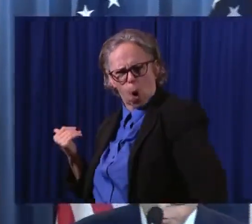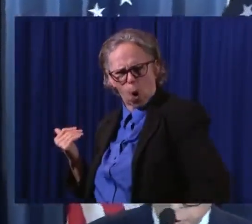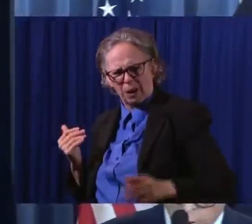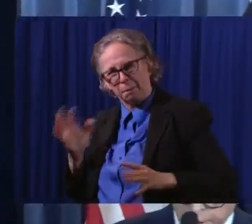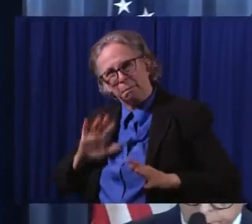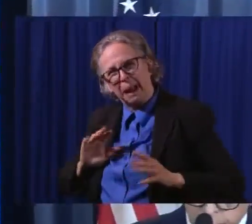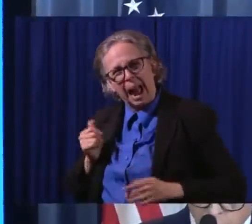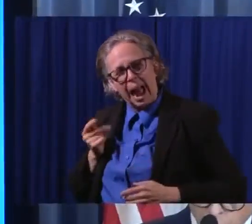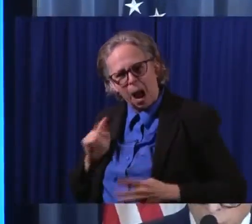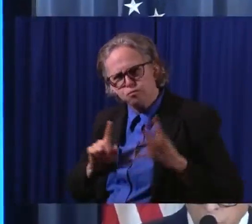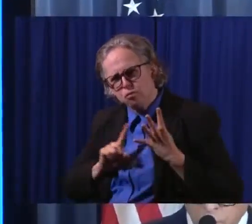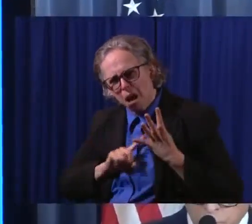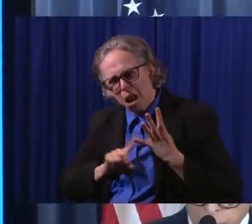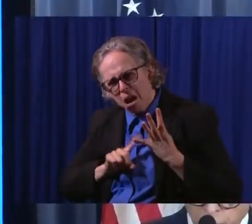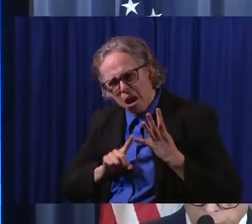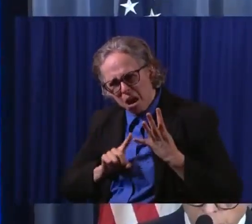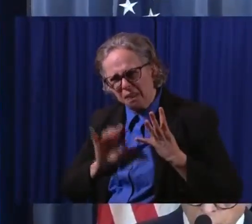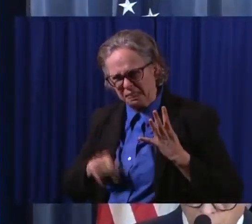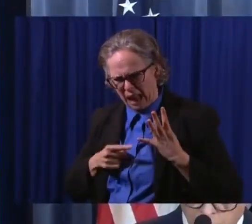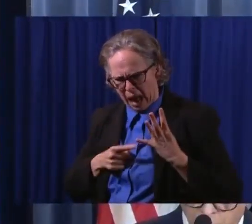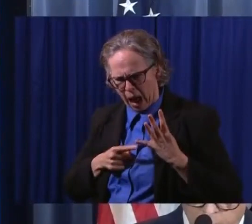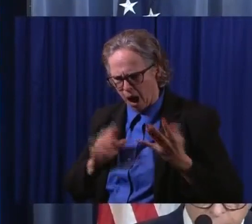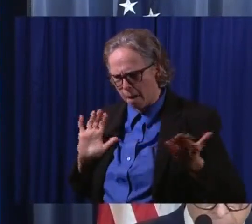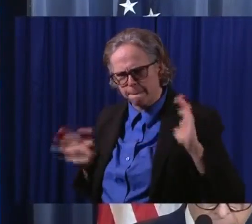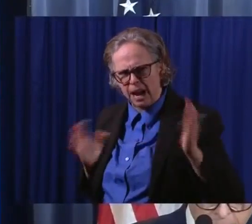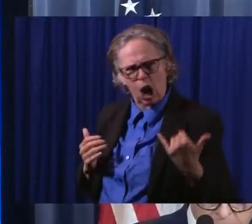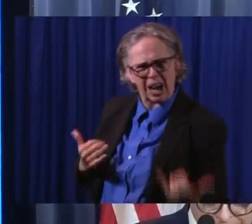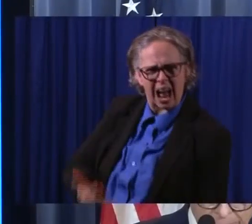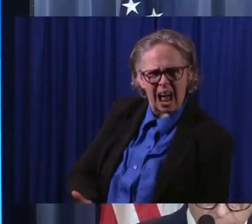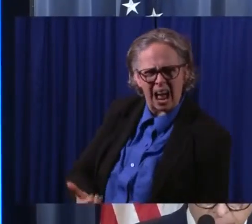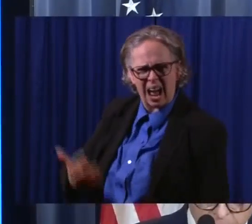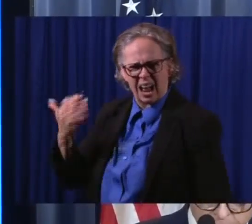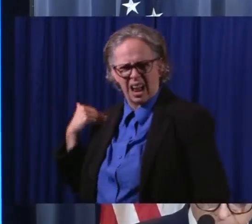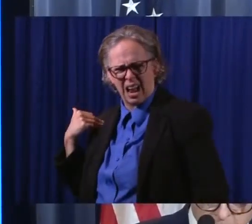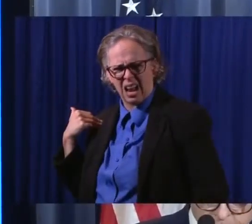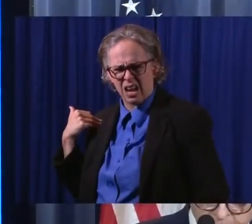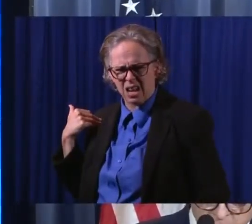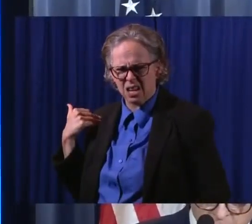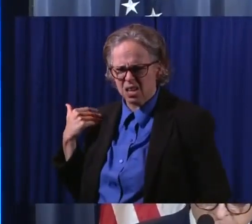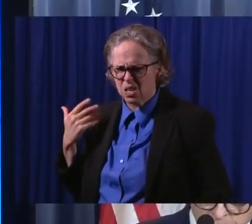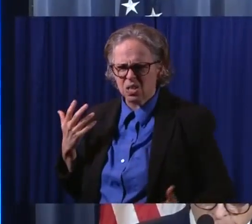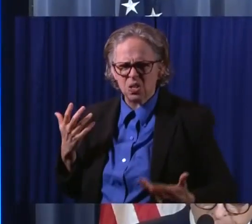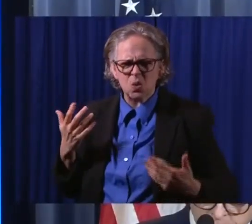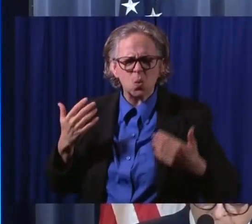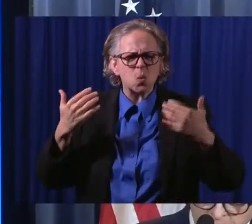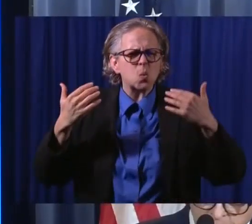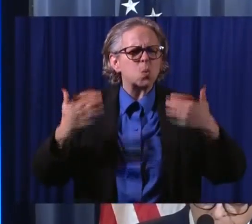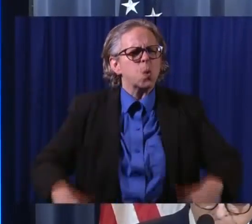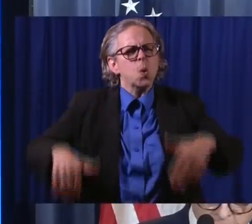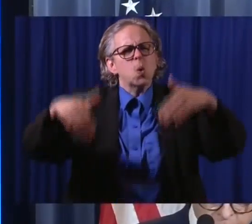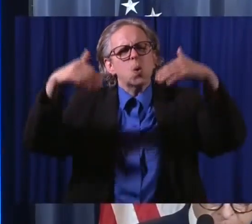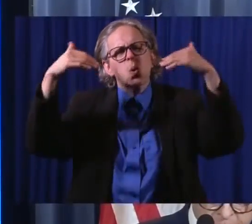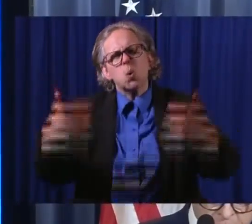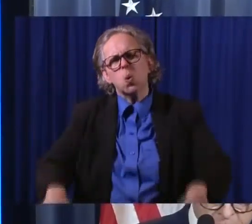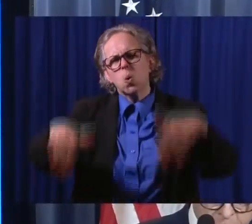OVER TWO MONTHS. AND APRIL WAS THE LAST TIME WE HAD THIS MUCH.